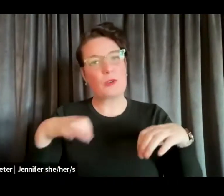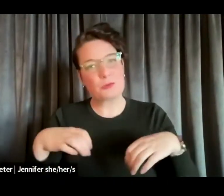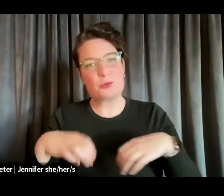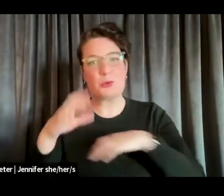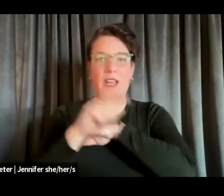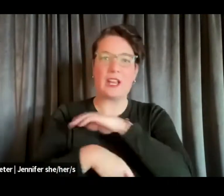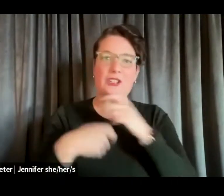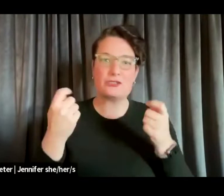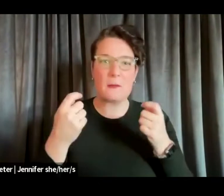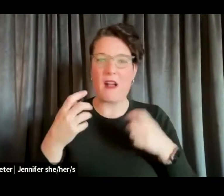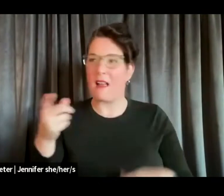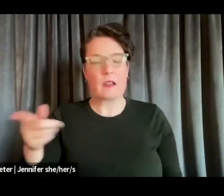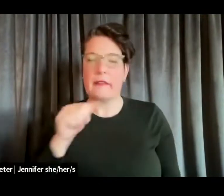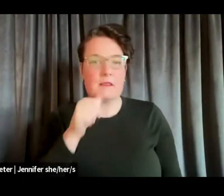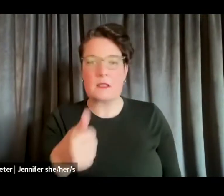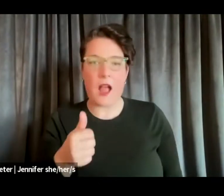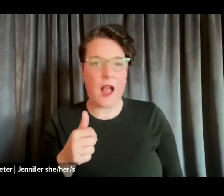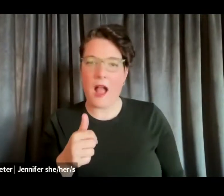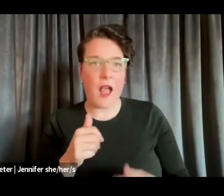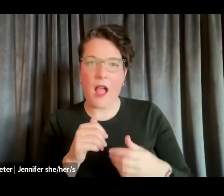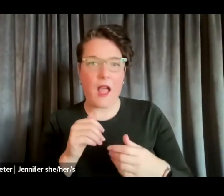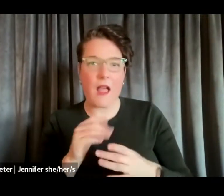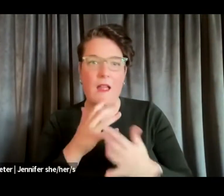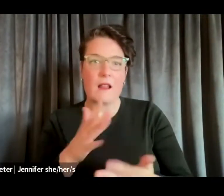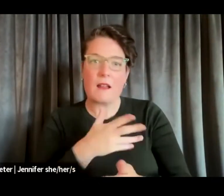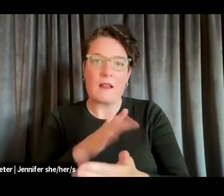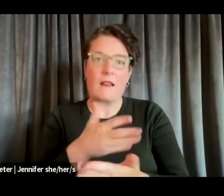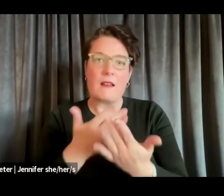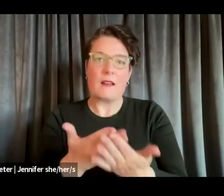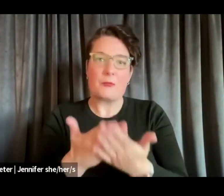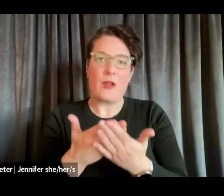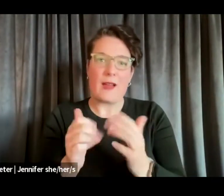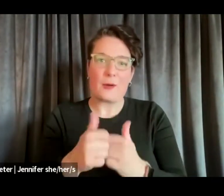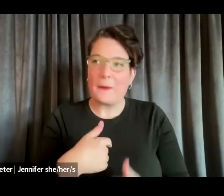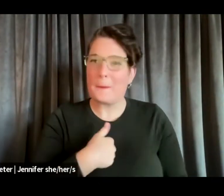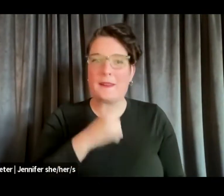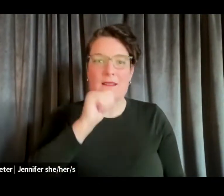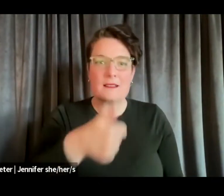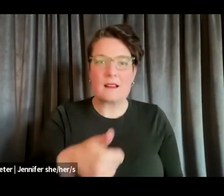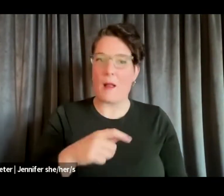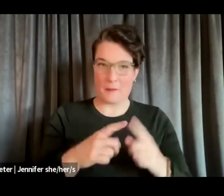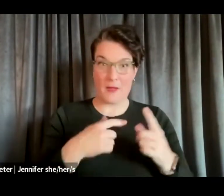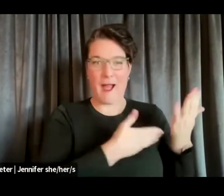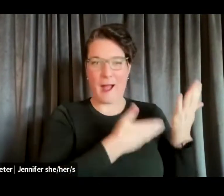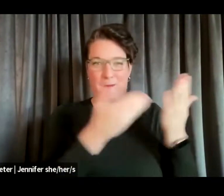Weren't saying the prayer with me and, and stuff, but I had brought these candles that were soul candles.